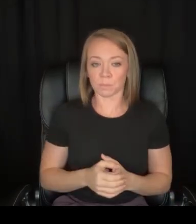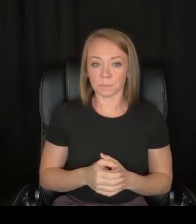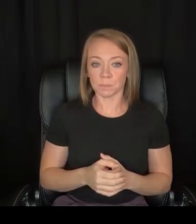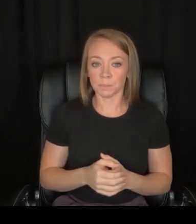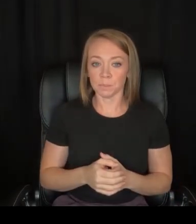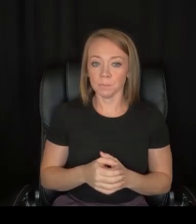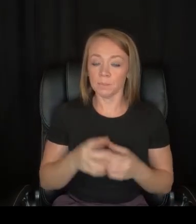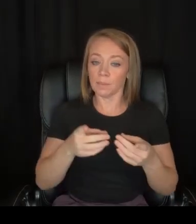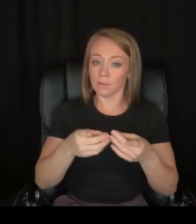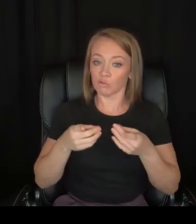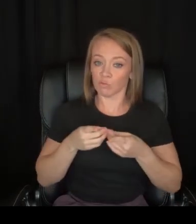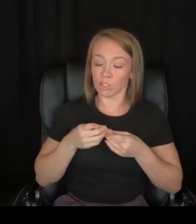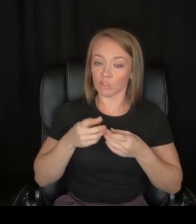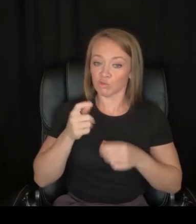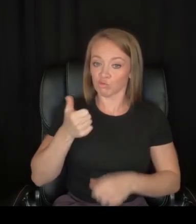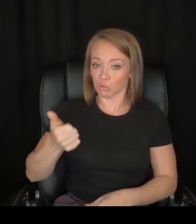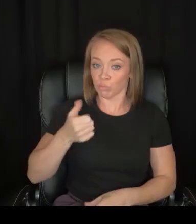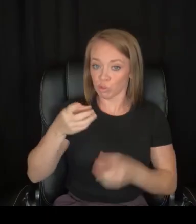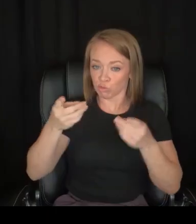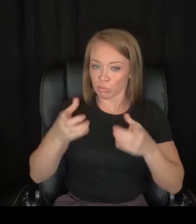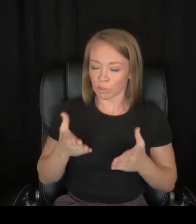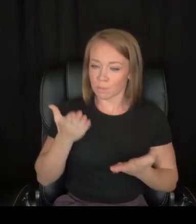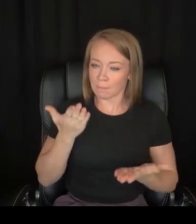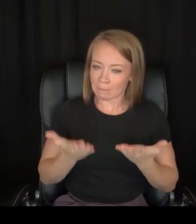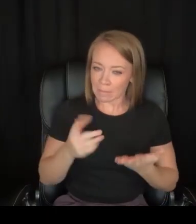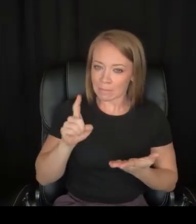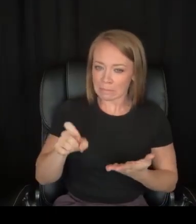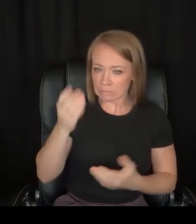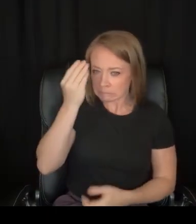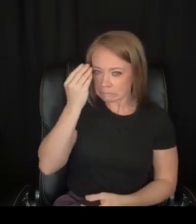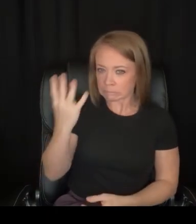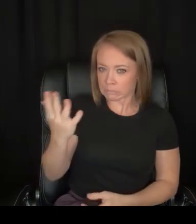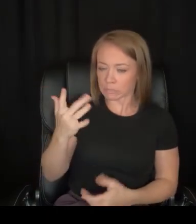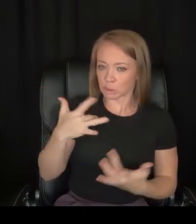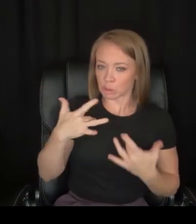The district's transportation director may need to share concerns with a